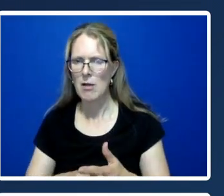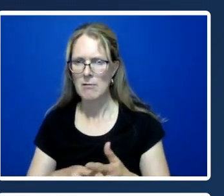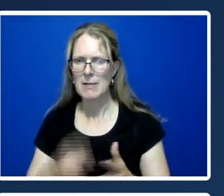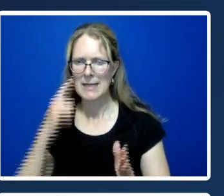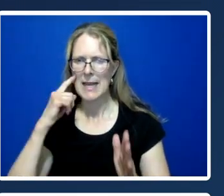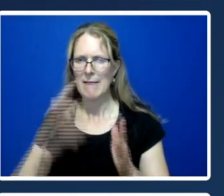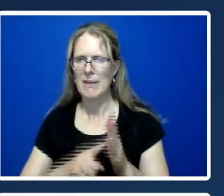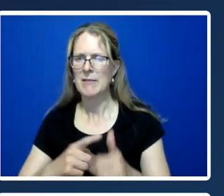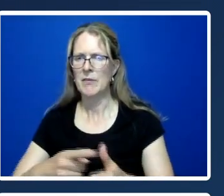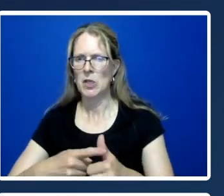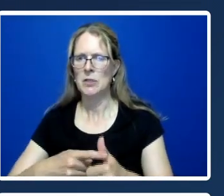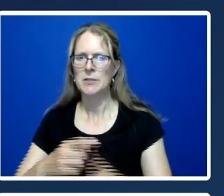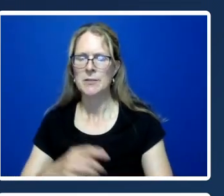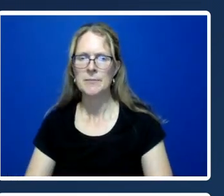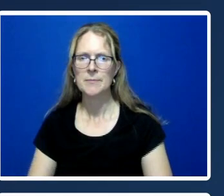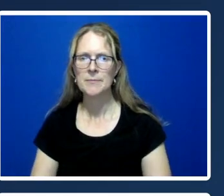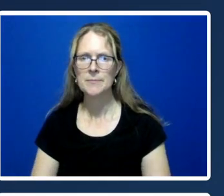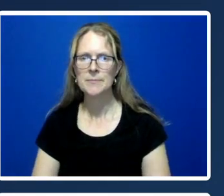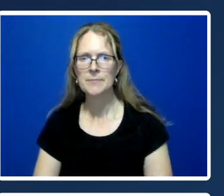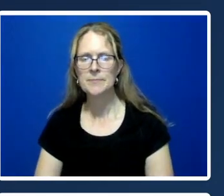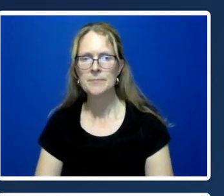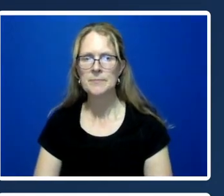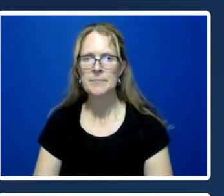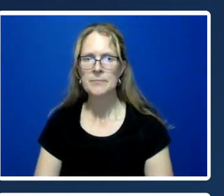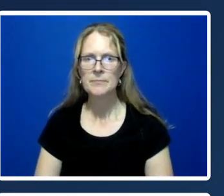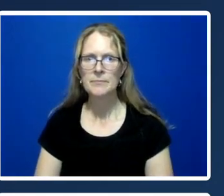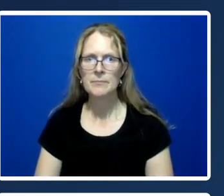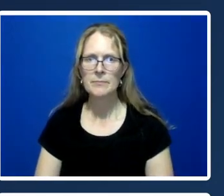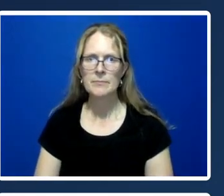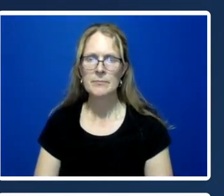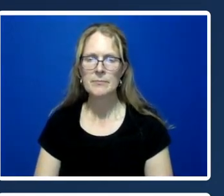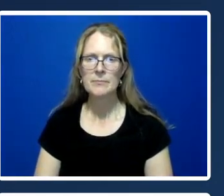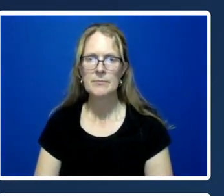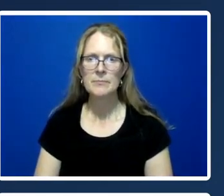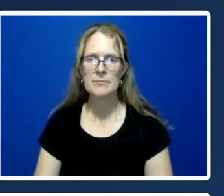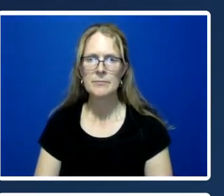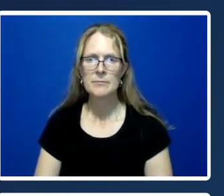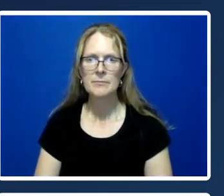And now to start this work, Museum on Main Street and Cooper Hewitt created resources